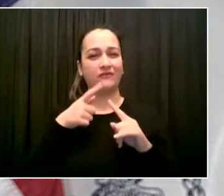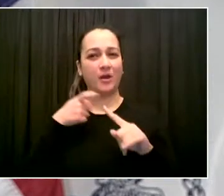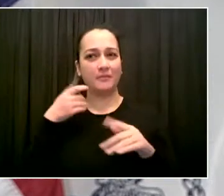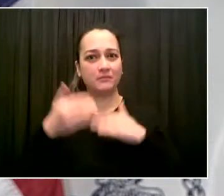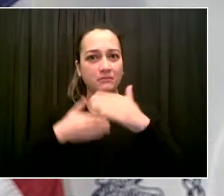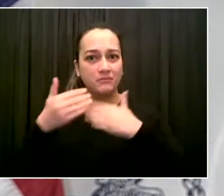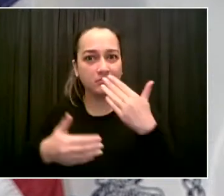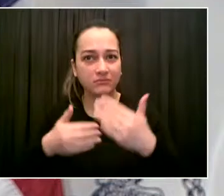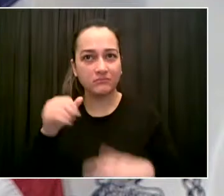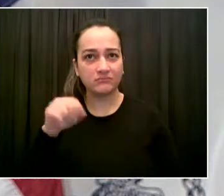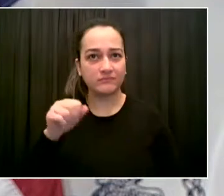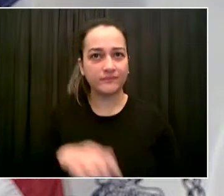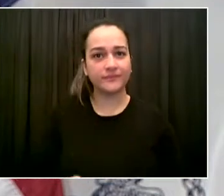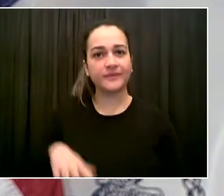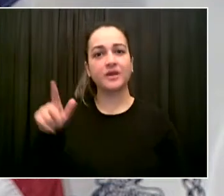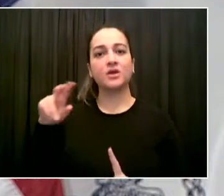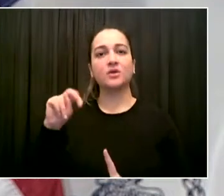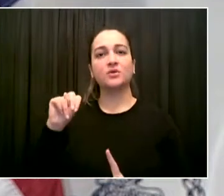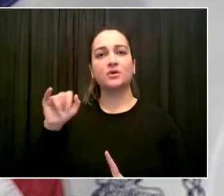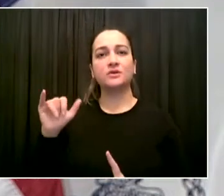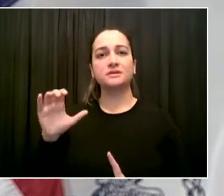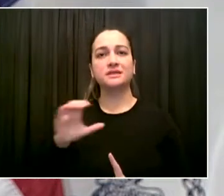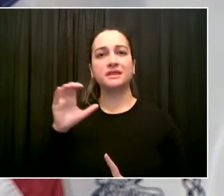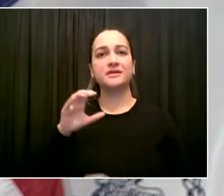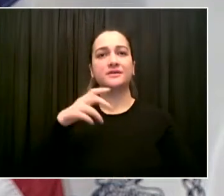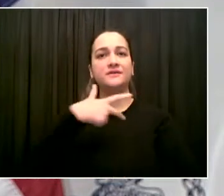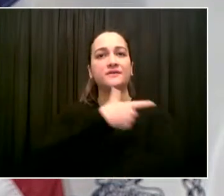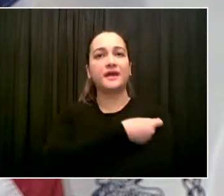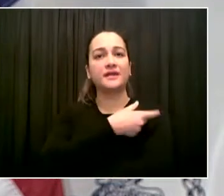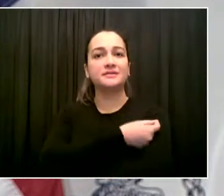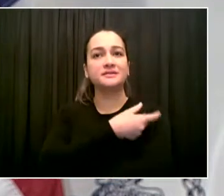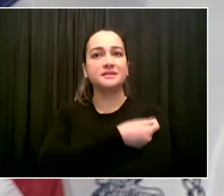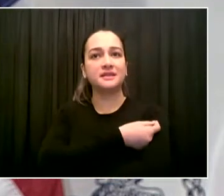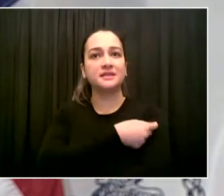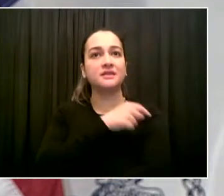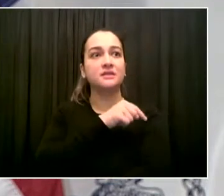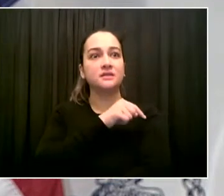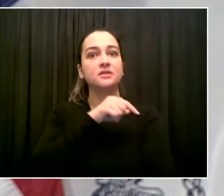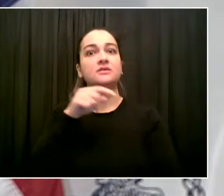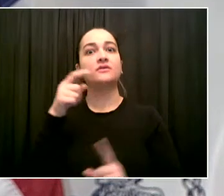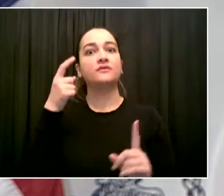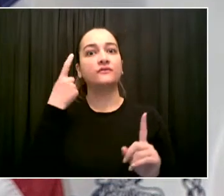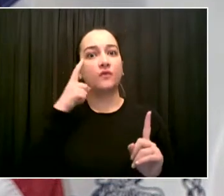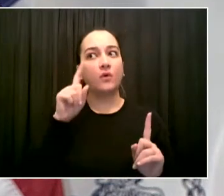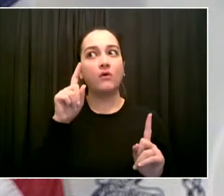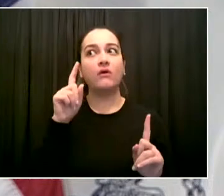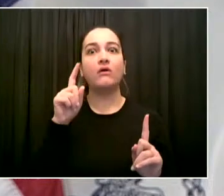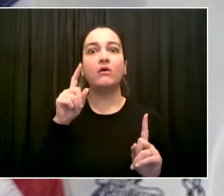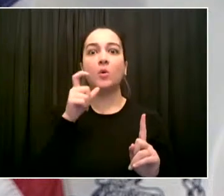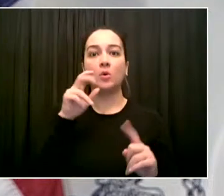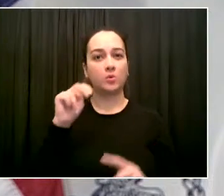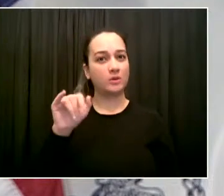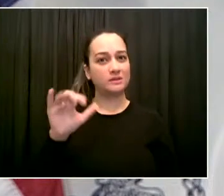GETTING OUR FAIR SHARE OF VACCINE , EEN VEFROM CONNECTICUT NEW JERSEY WE SHOULD